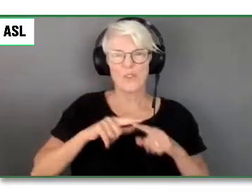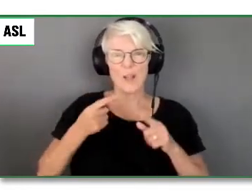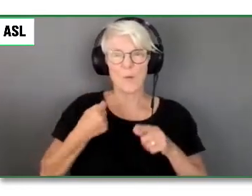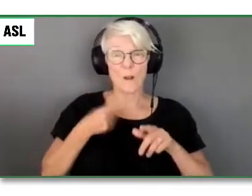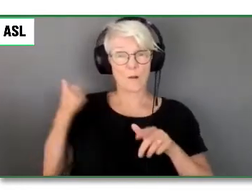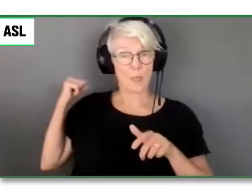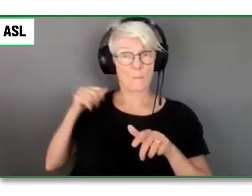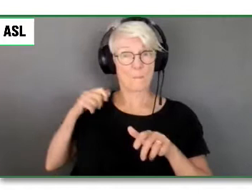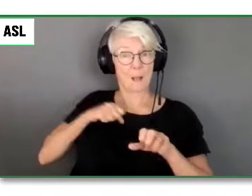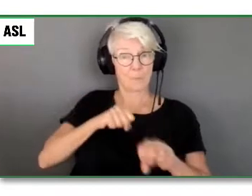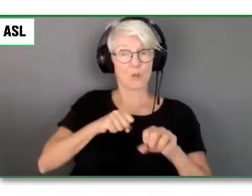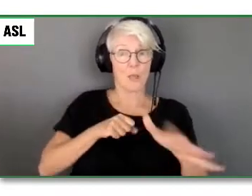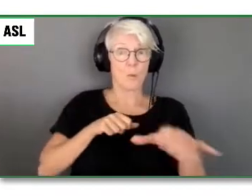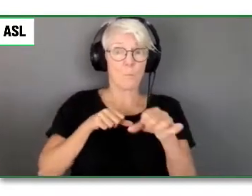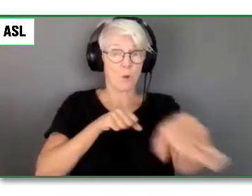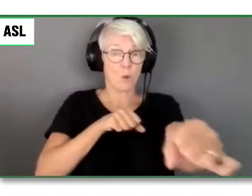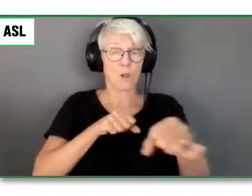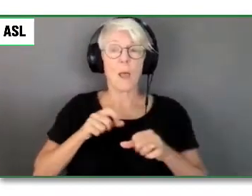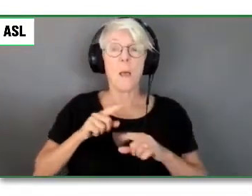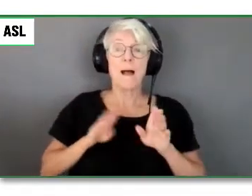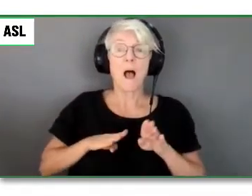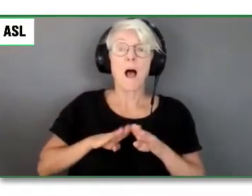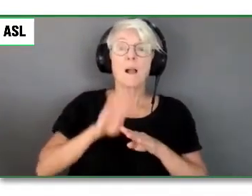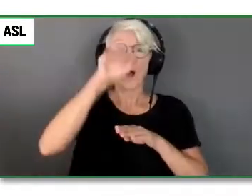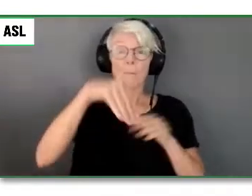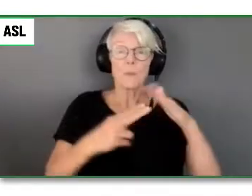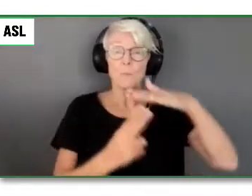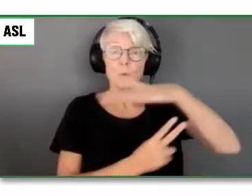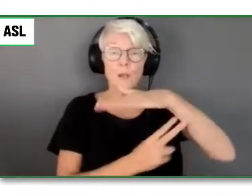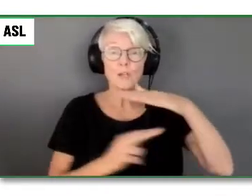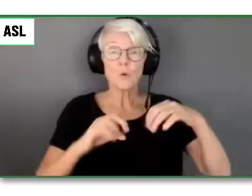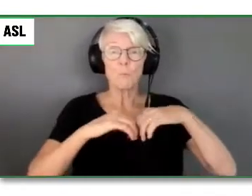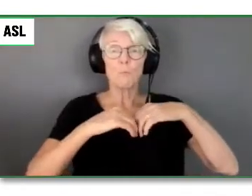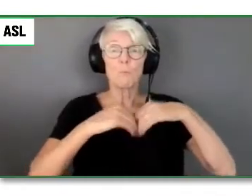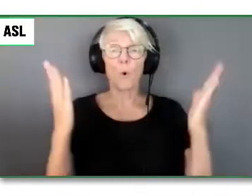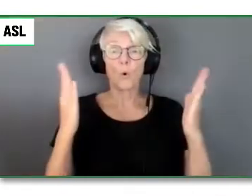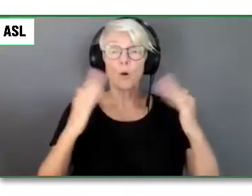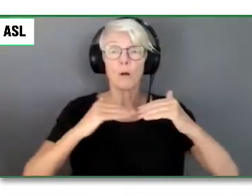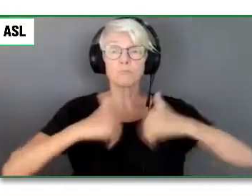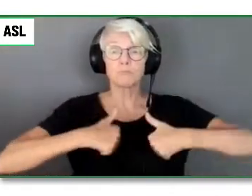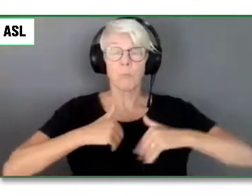Everyone on top on the trip is used to operating the